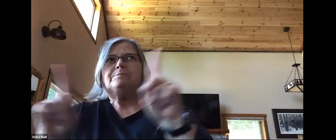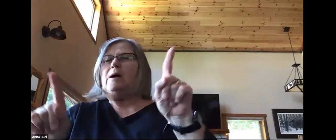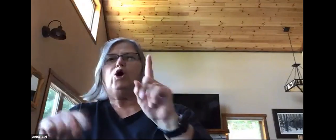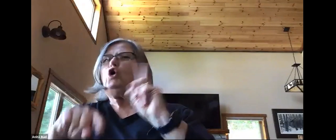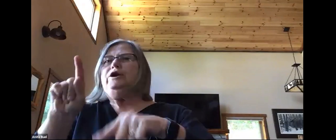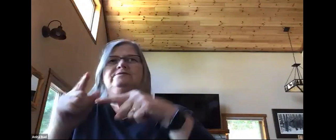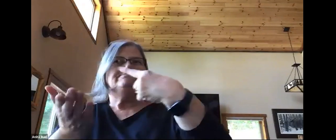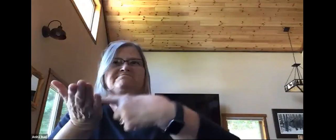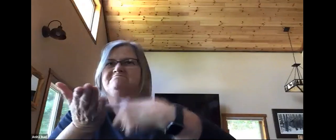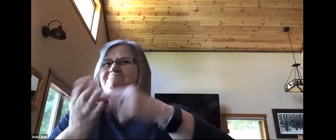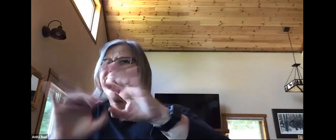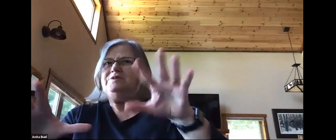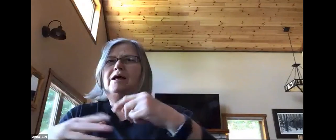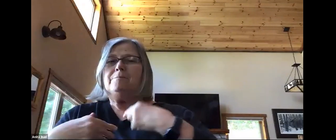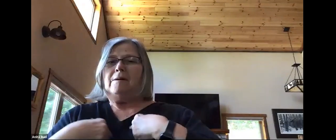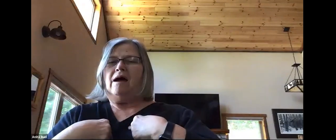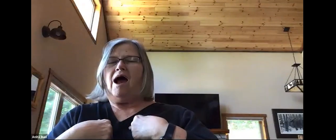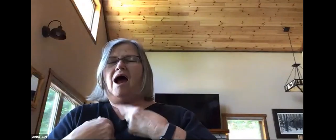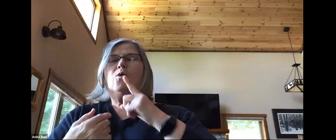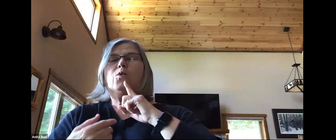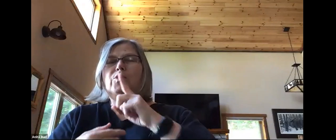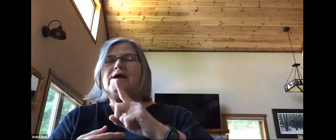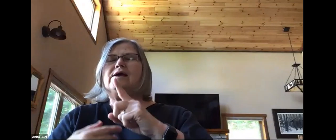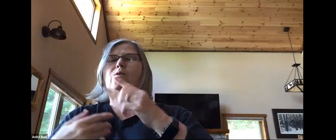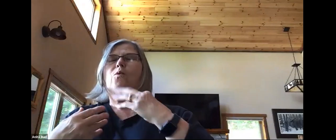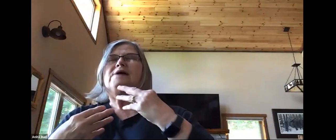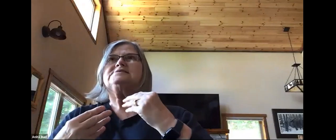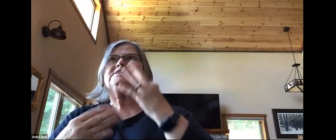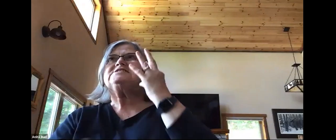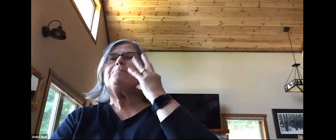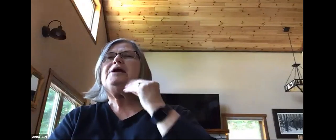So -- but we couldn't discuss anything, but honestly,